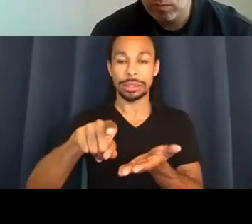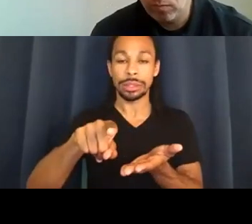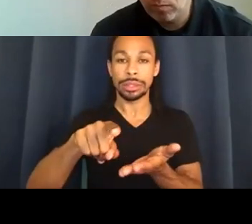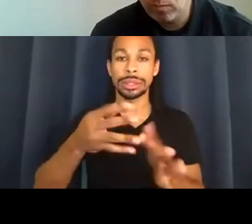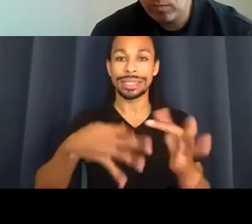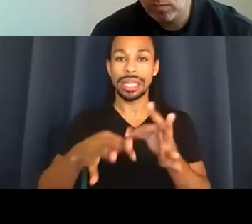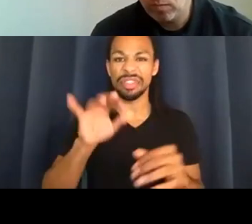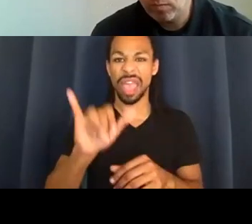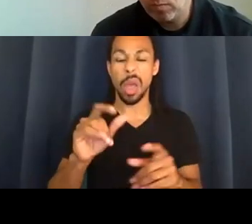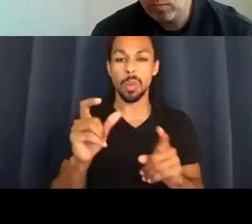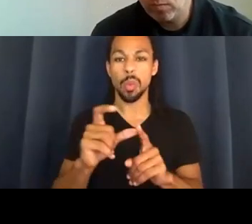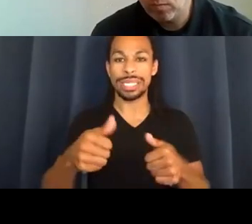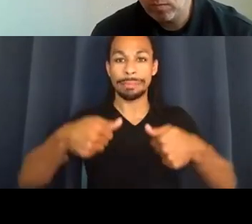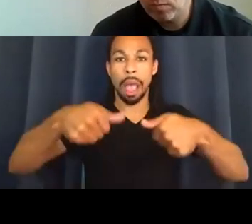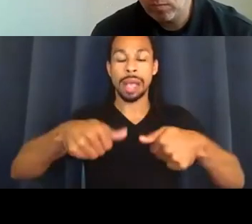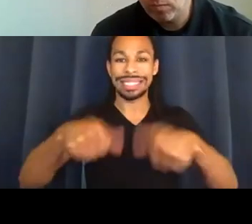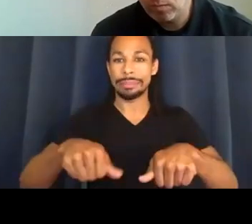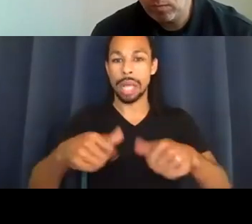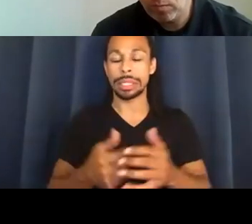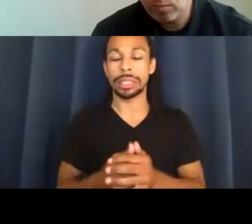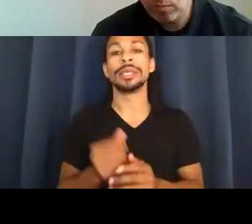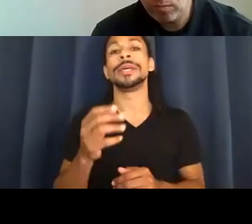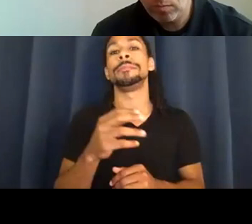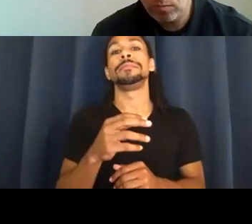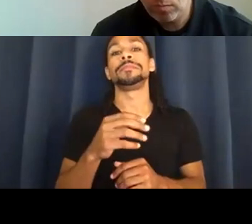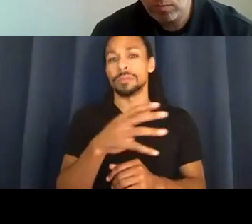work, the 12-48 months worth of work, that goes into whatever they